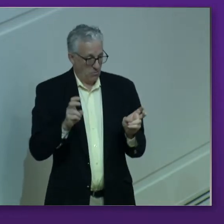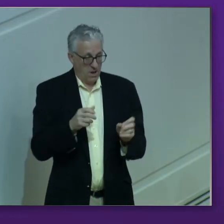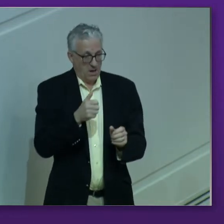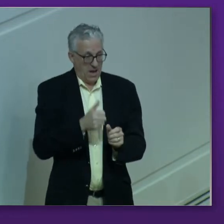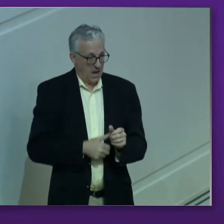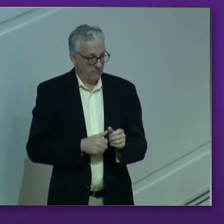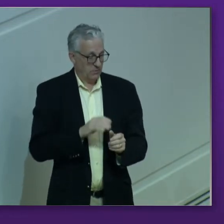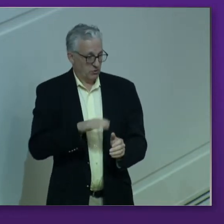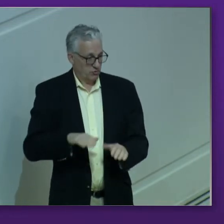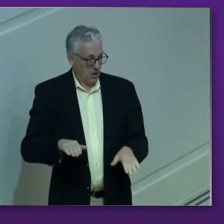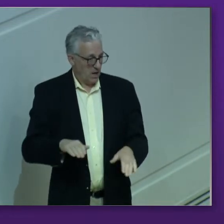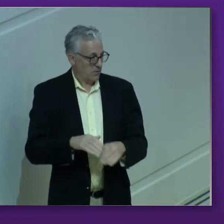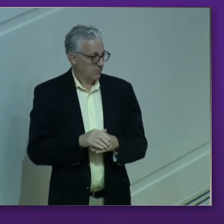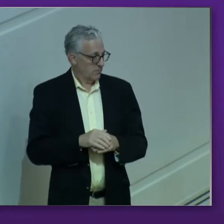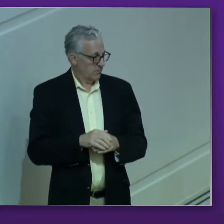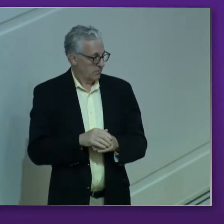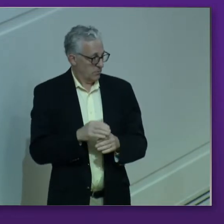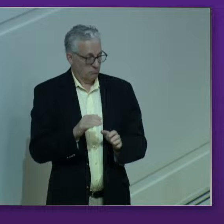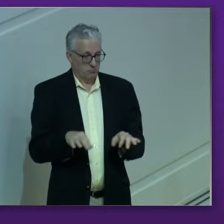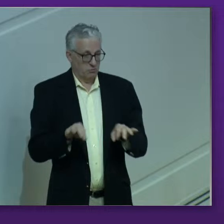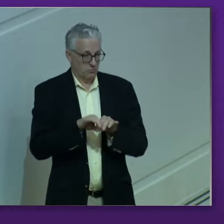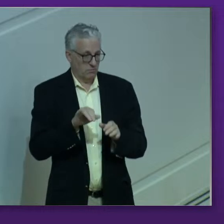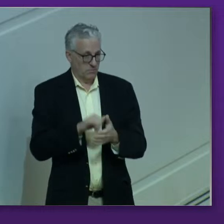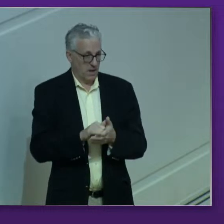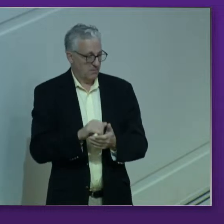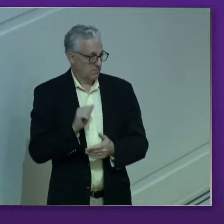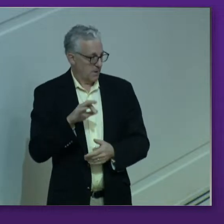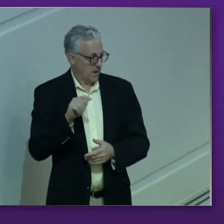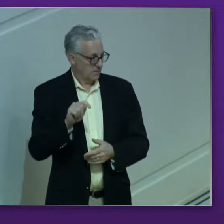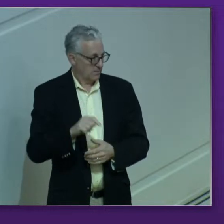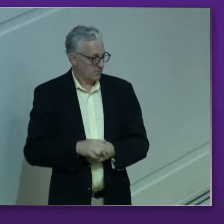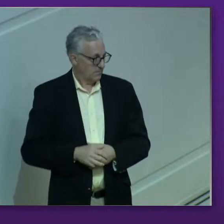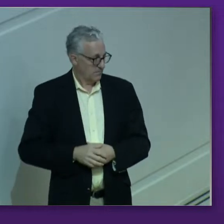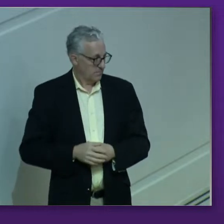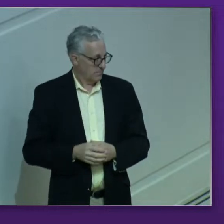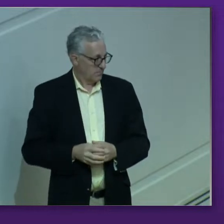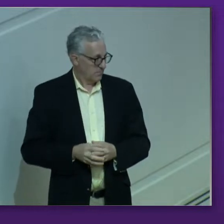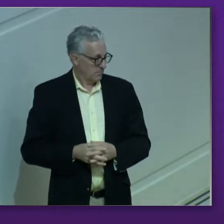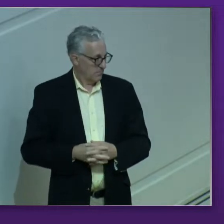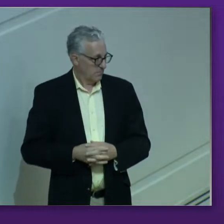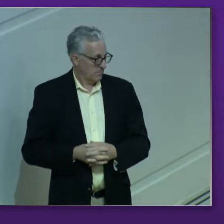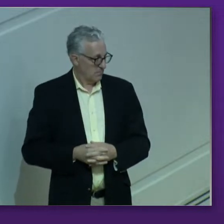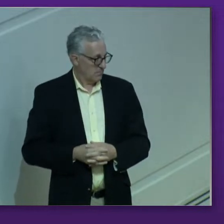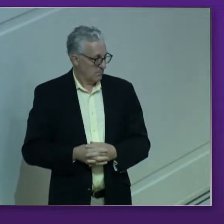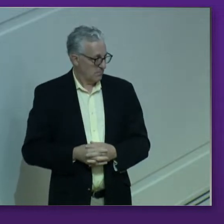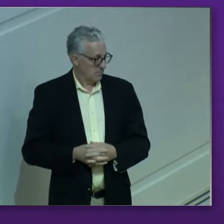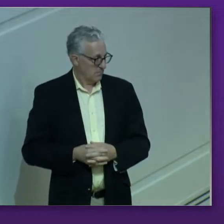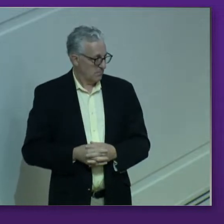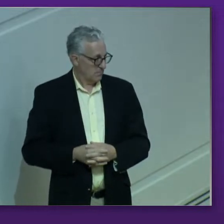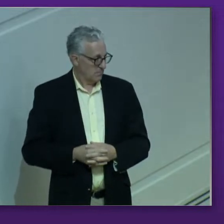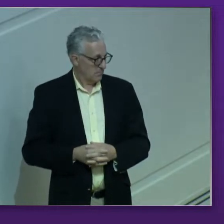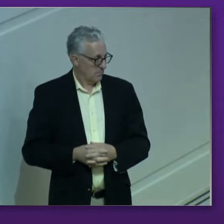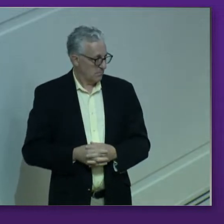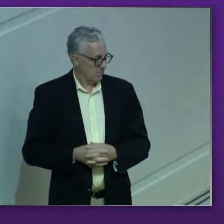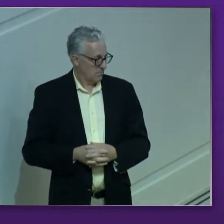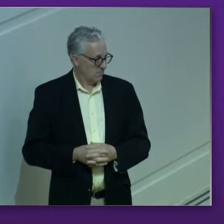AS WELL AS WITH THE HUMAN RIGHTS CAMPAIGN SEEKING LEGISLATIVE SPONSORSHIP OF